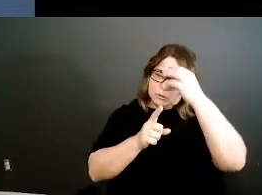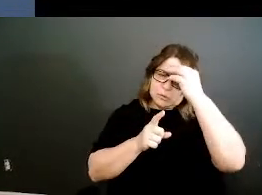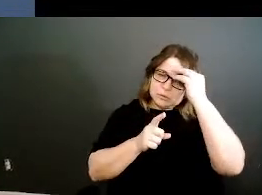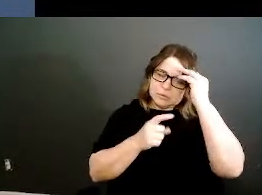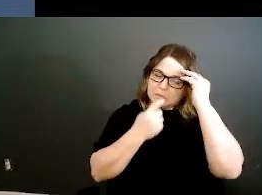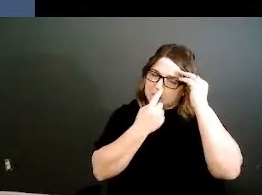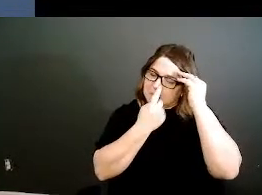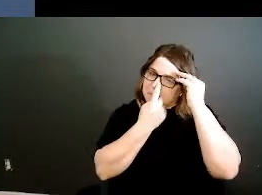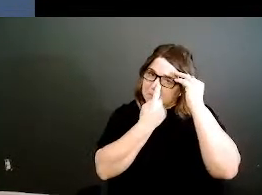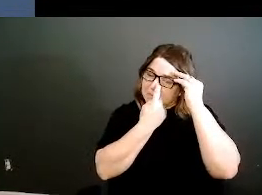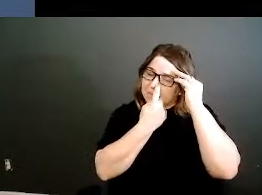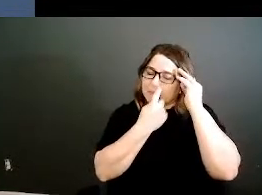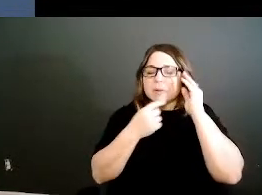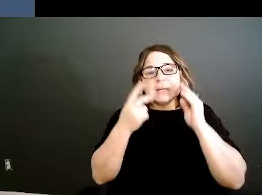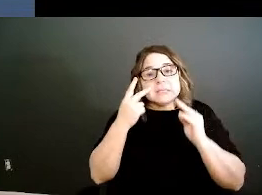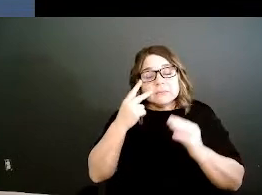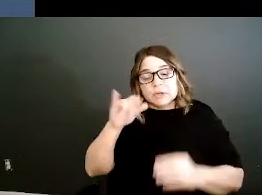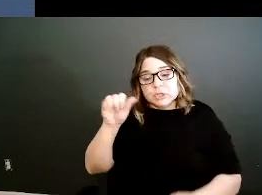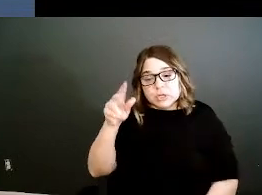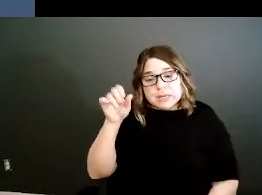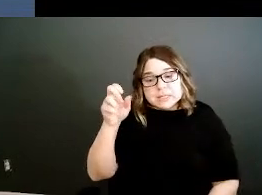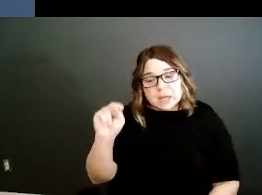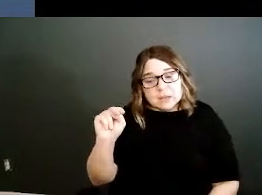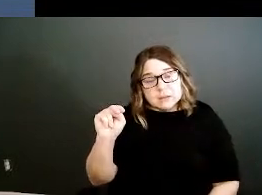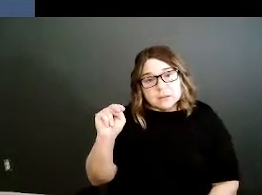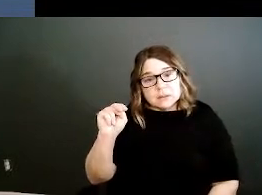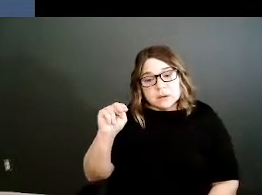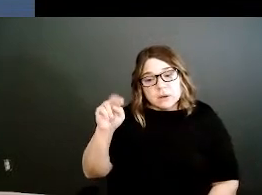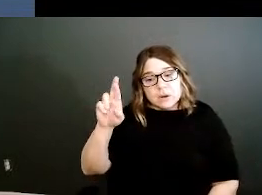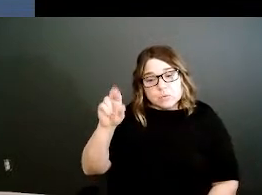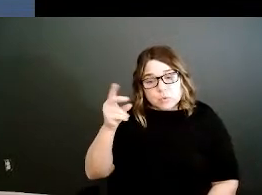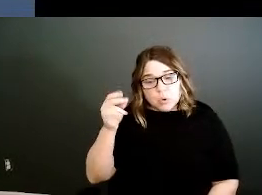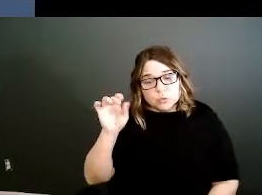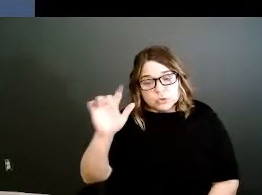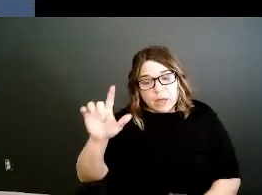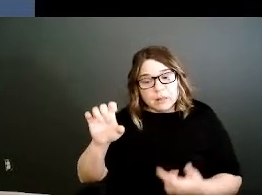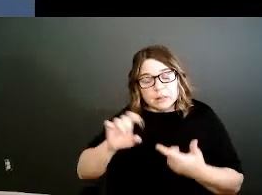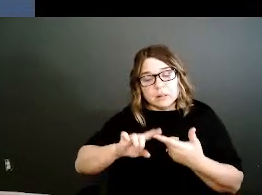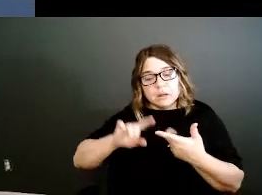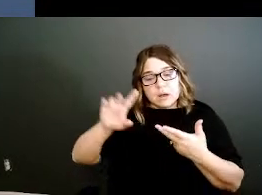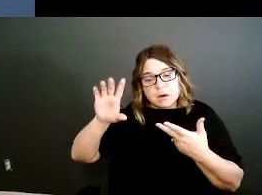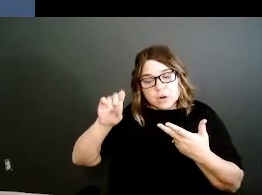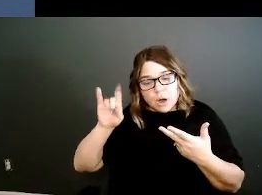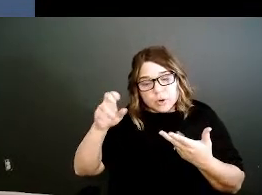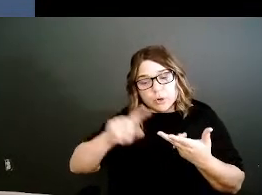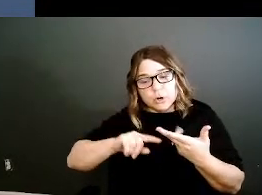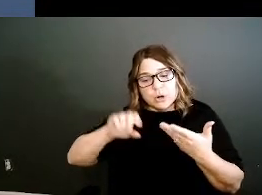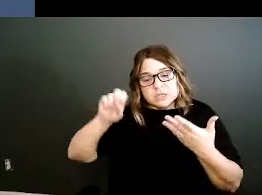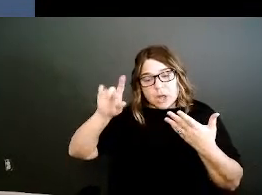CONNOR, SARA OR SUSAN ON THE LINE. OKAY.